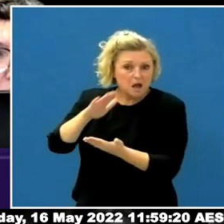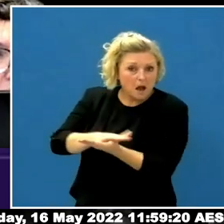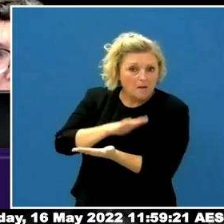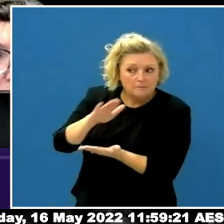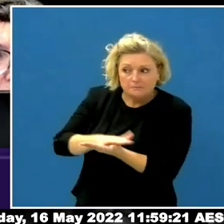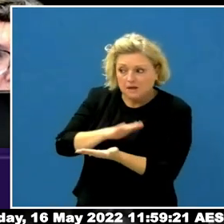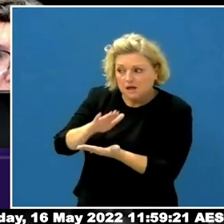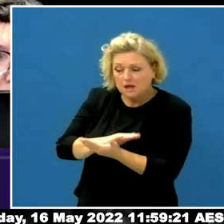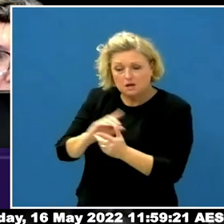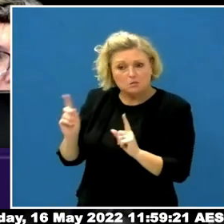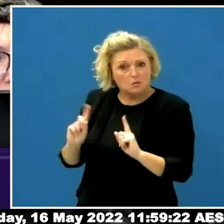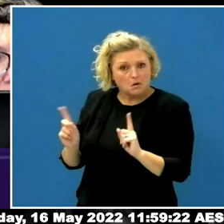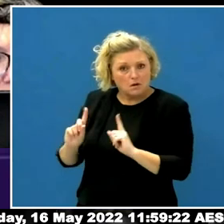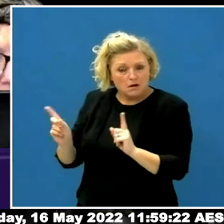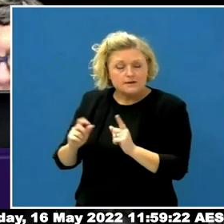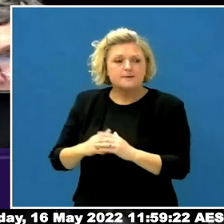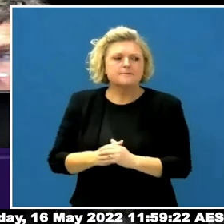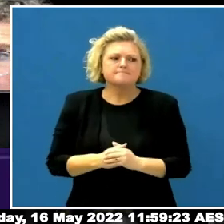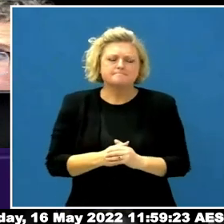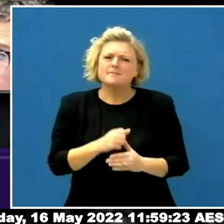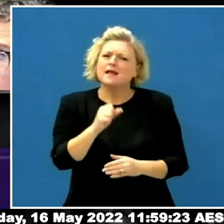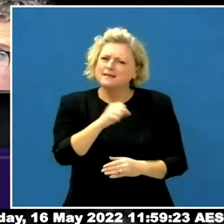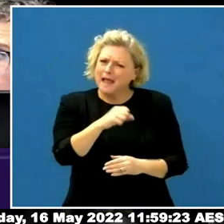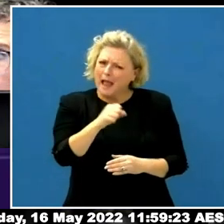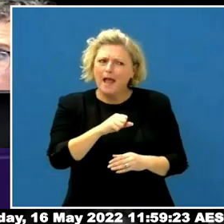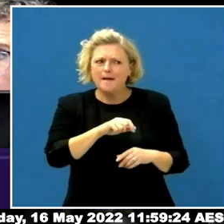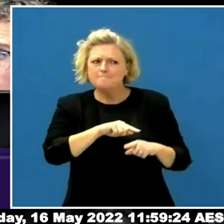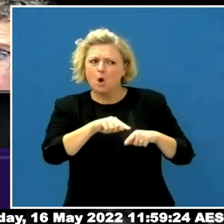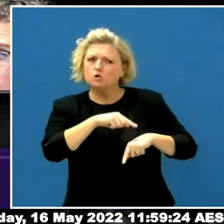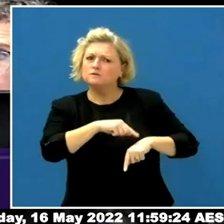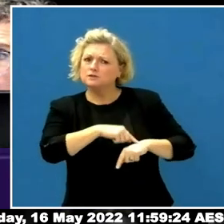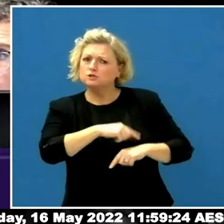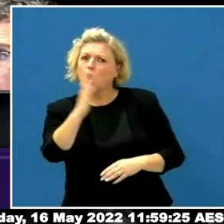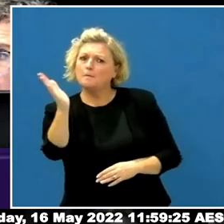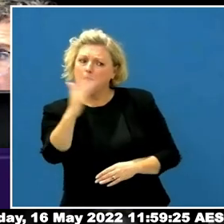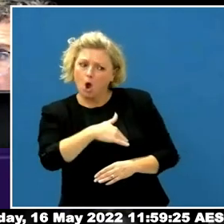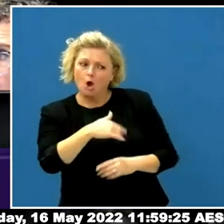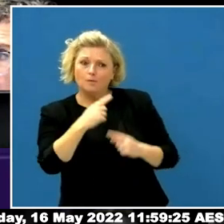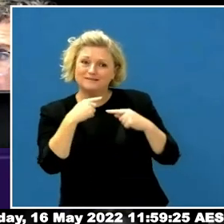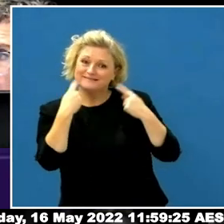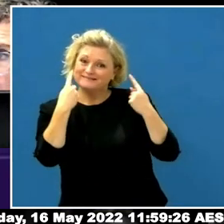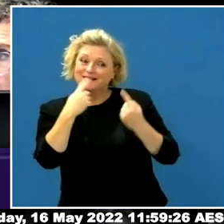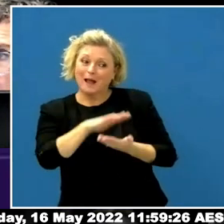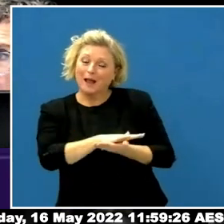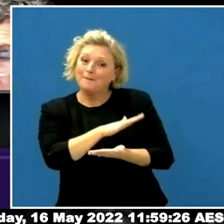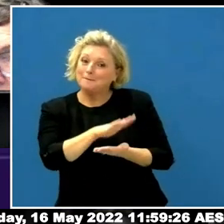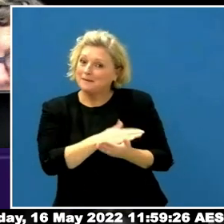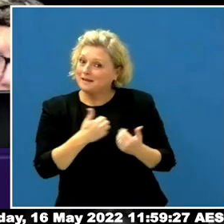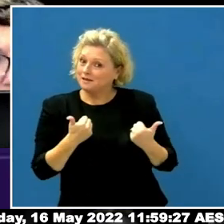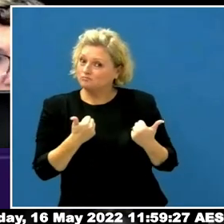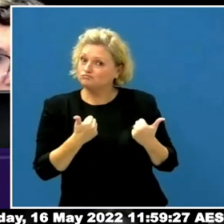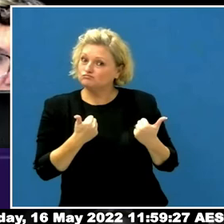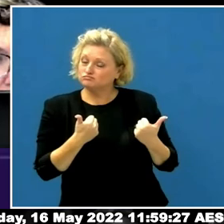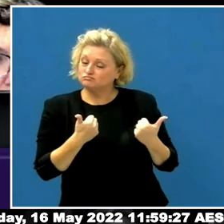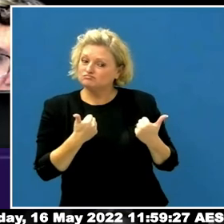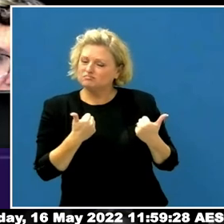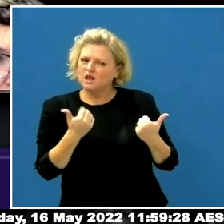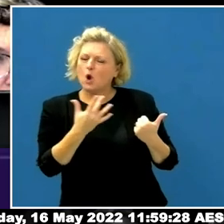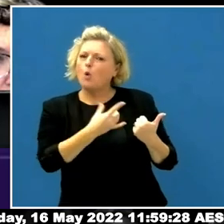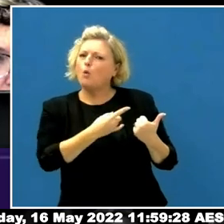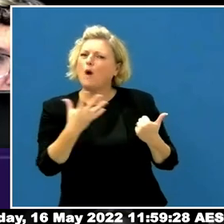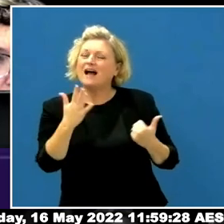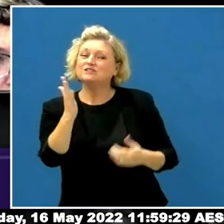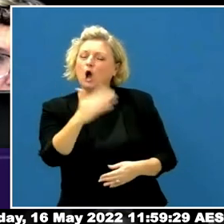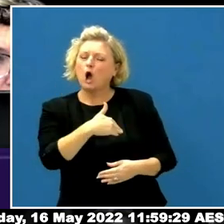He seemed to come home happy most times, yes, except for one time, well, Afford